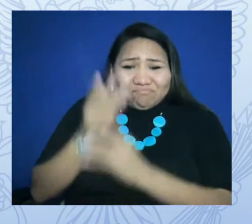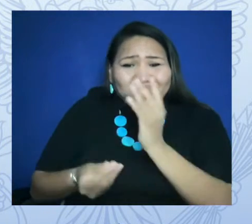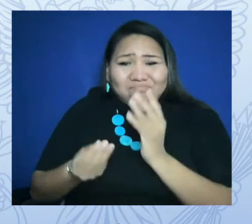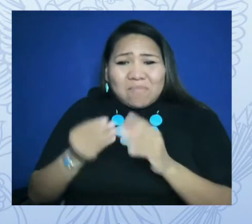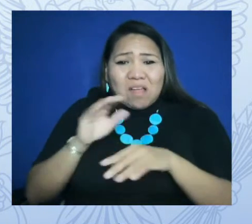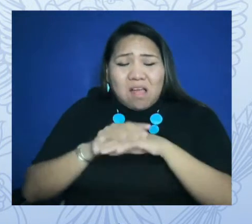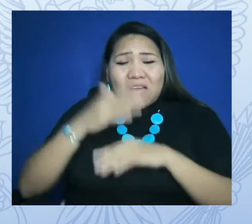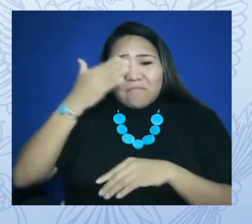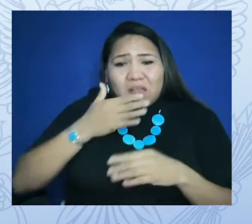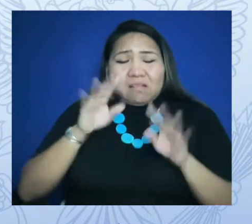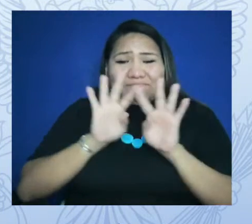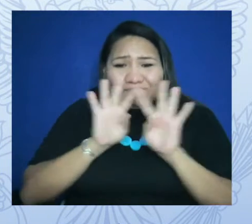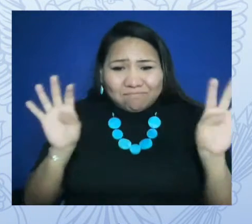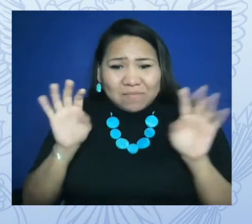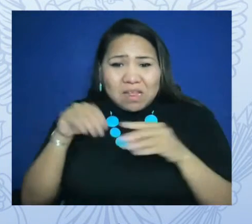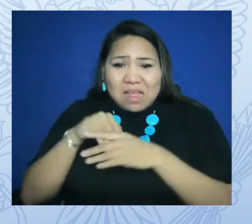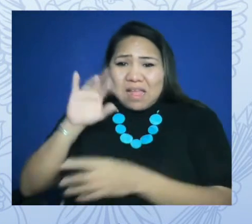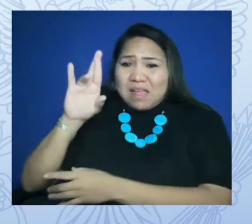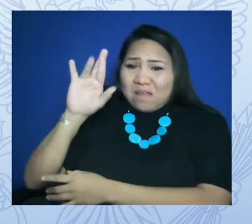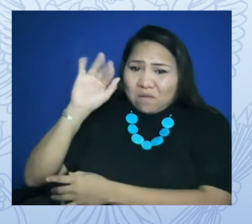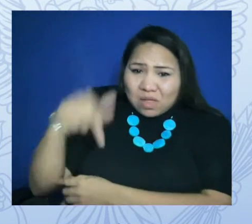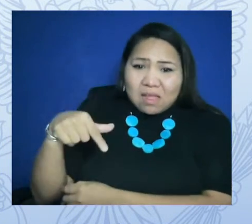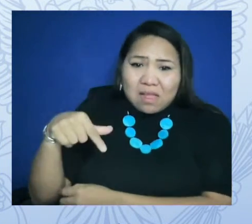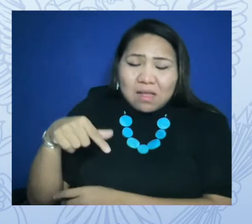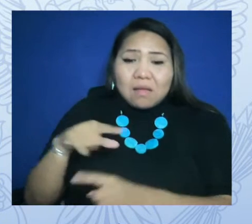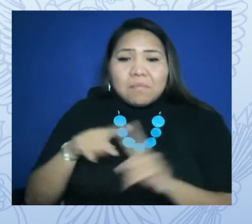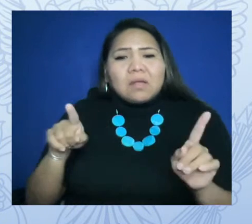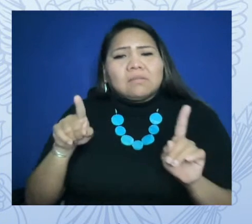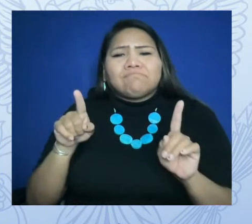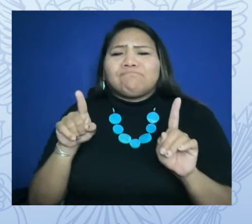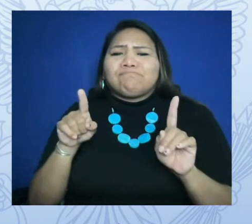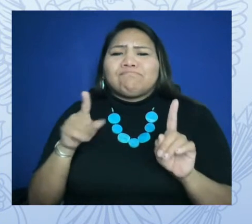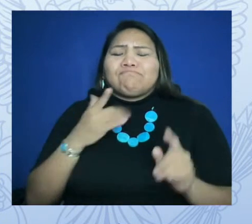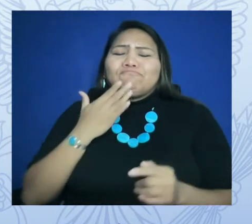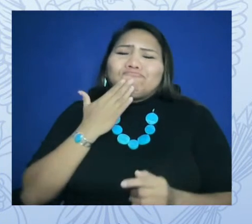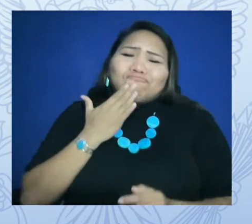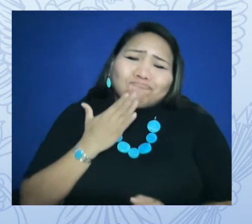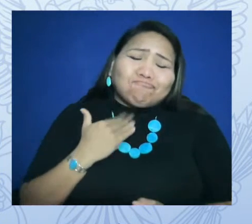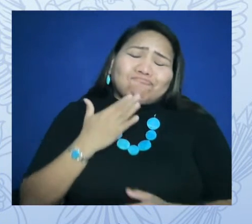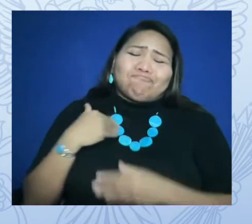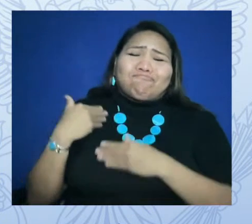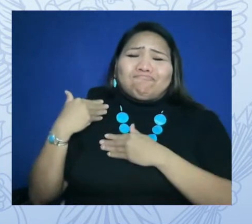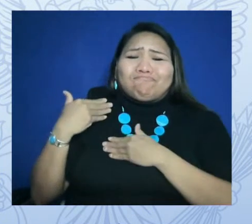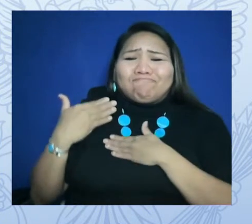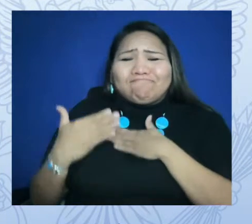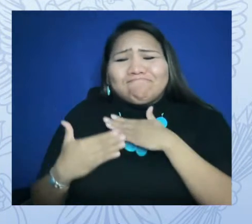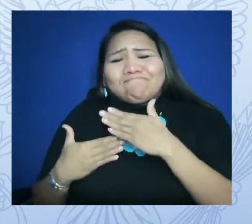But her kindness, courage and commitment to this nation are not lost.